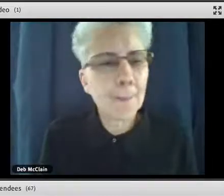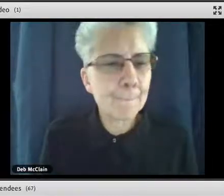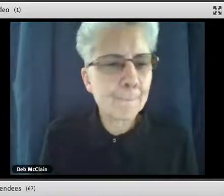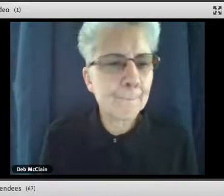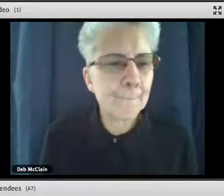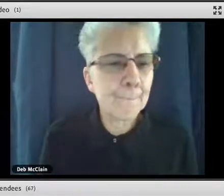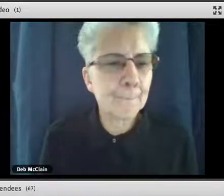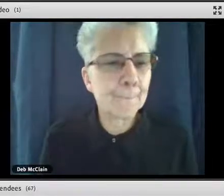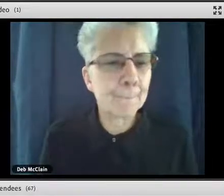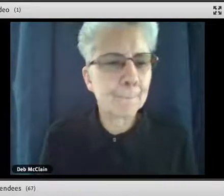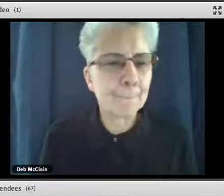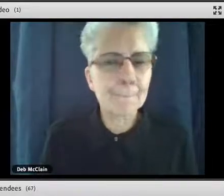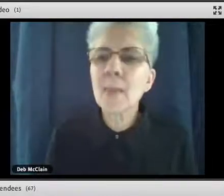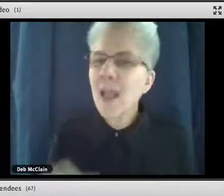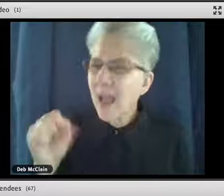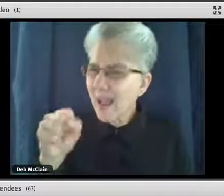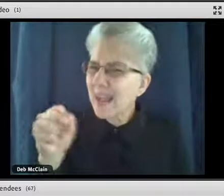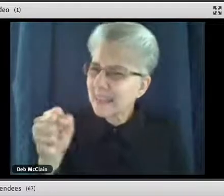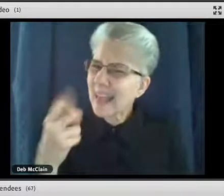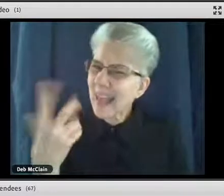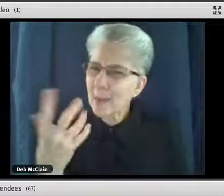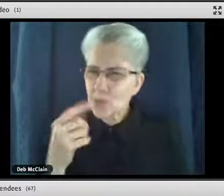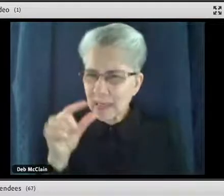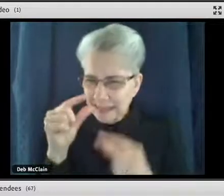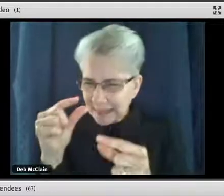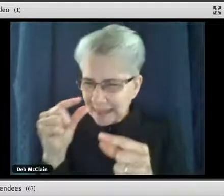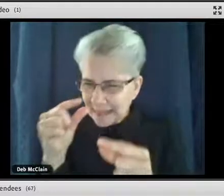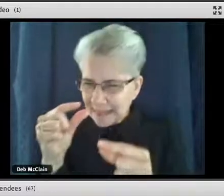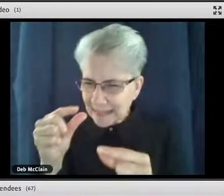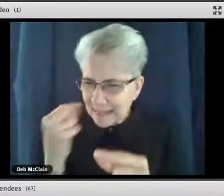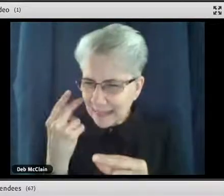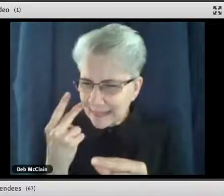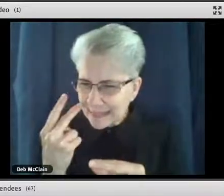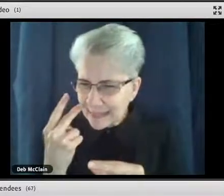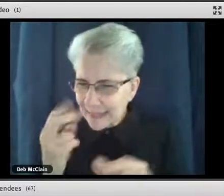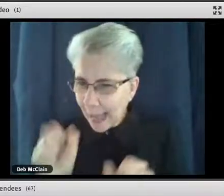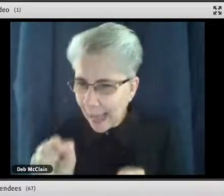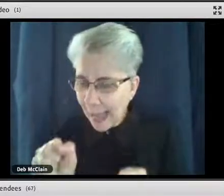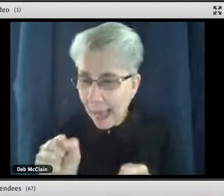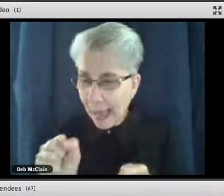Okay. Yeah, and I'm trying to squint really hard to see